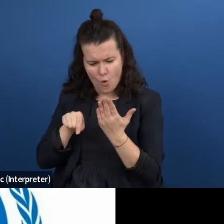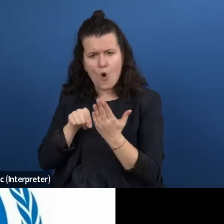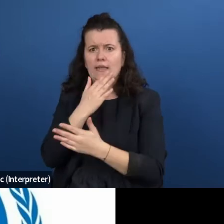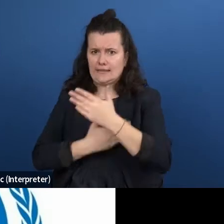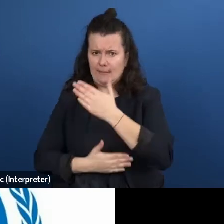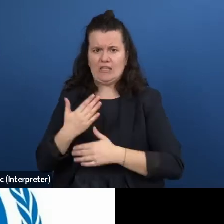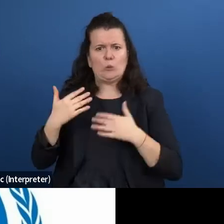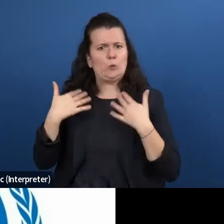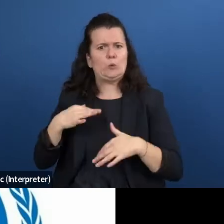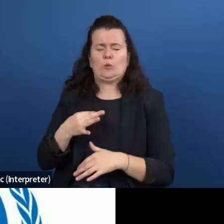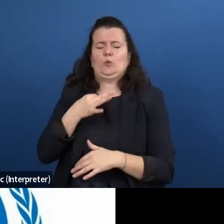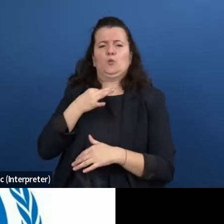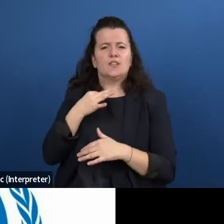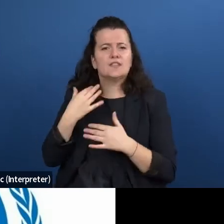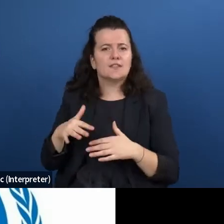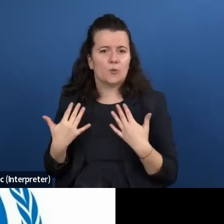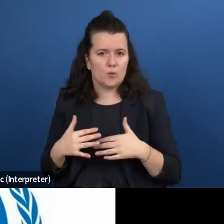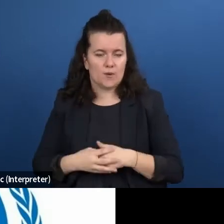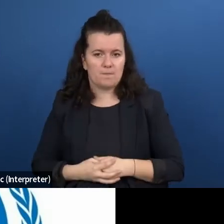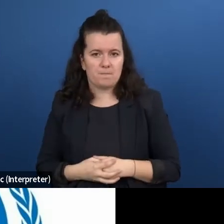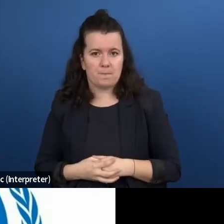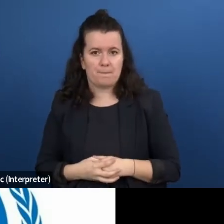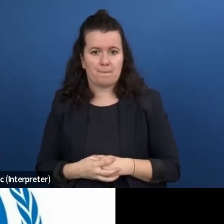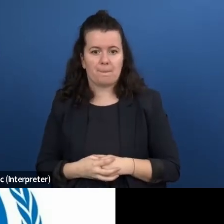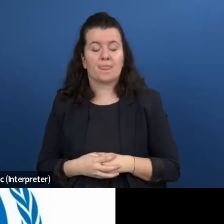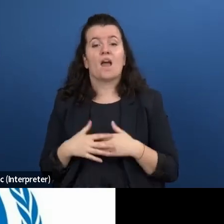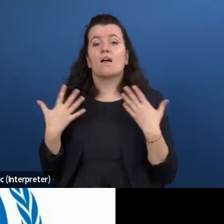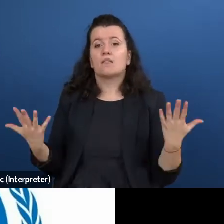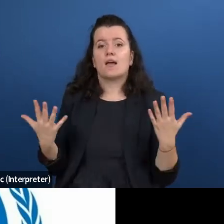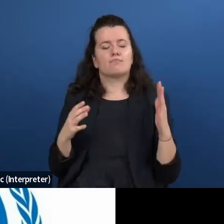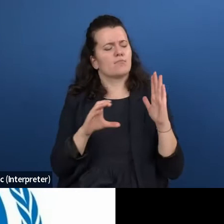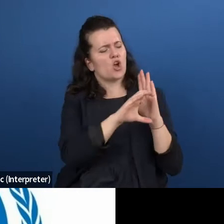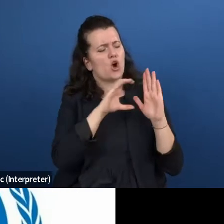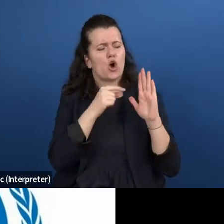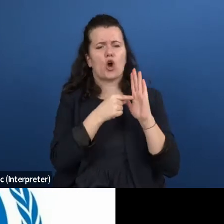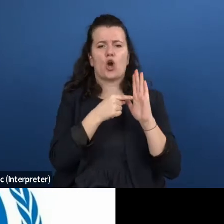We should also point to general comment number three of the CRPD,